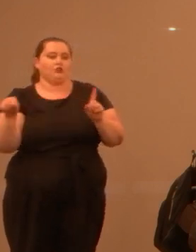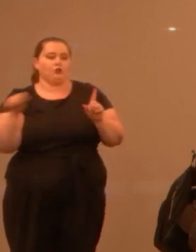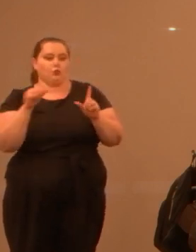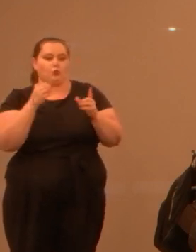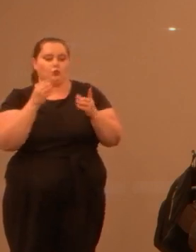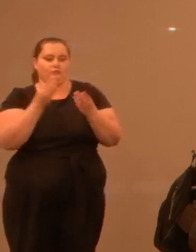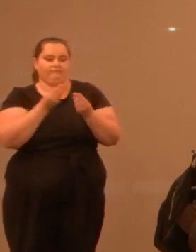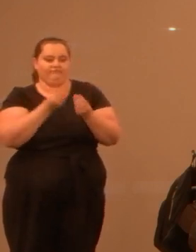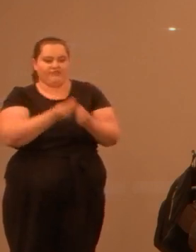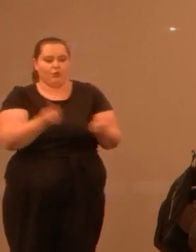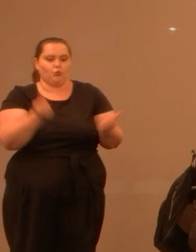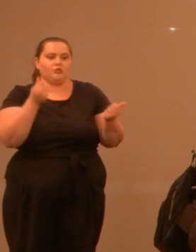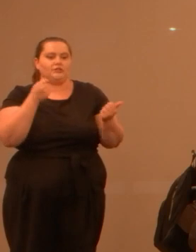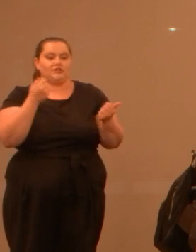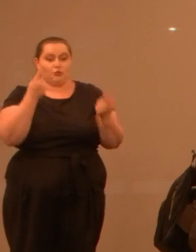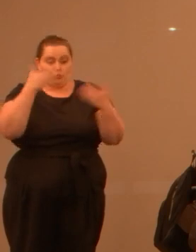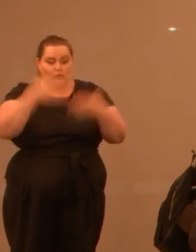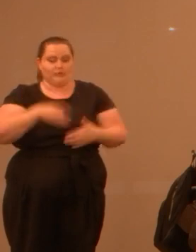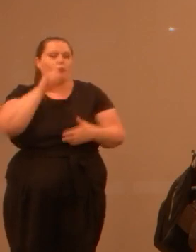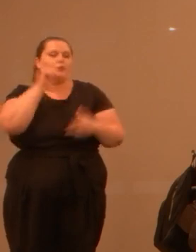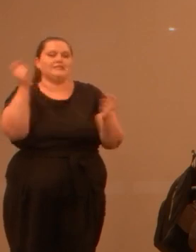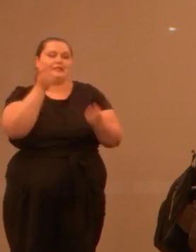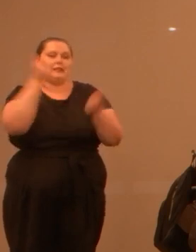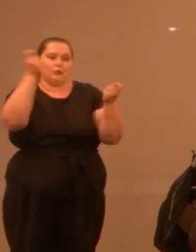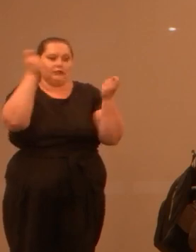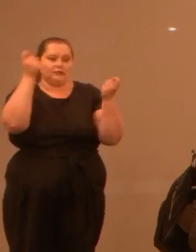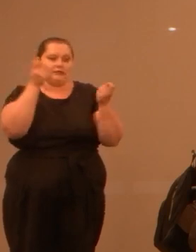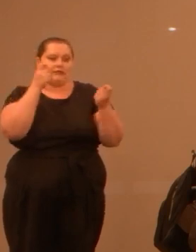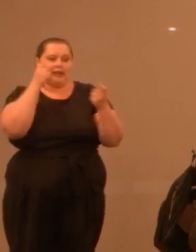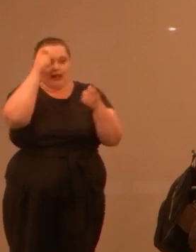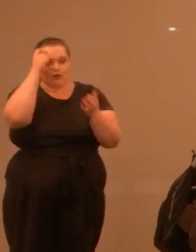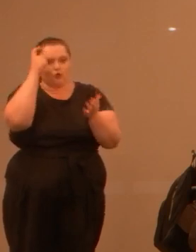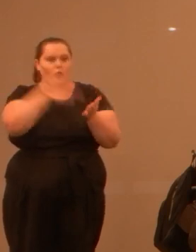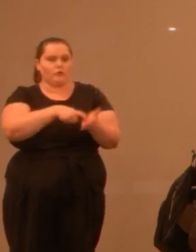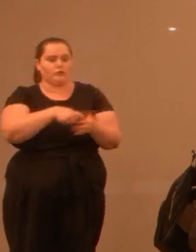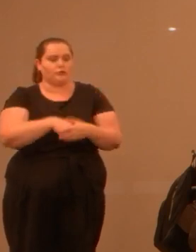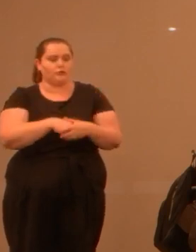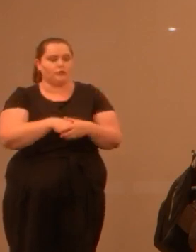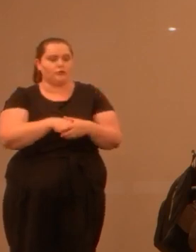celebrated and acknowledged this evening. Congratulations to all the finalists,